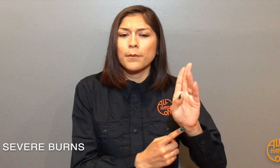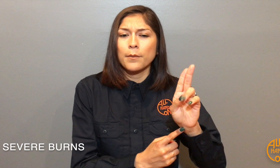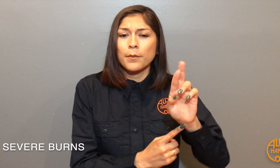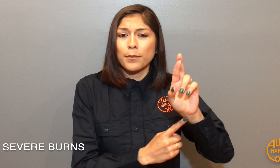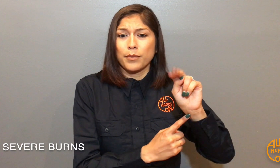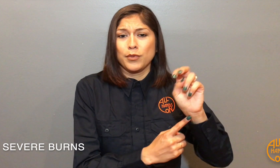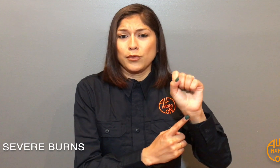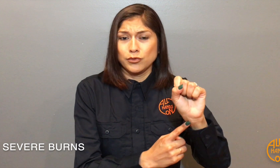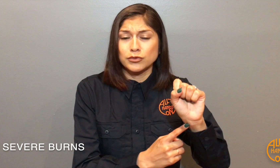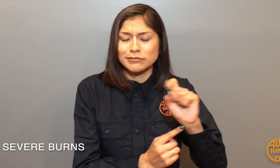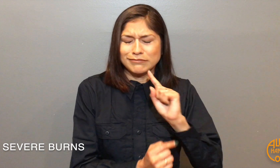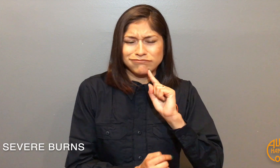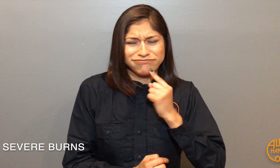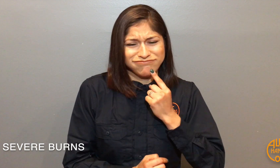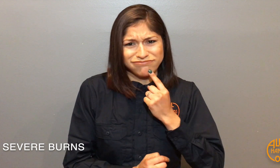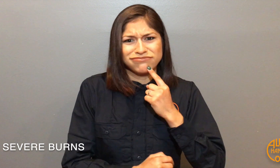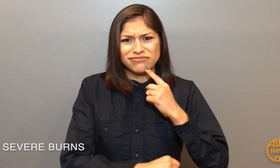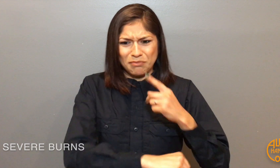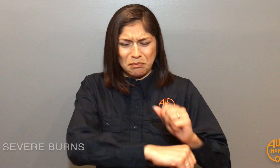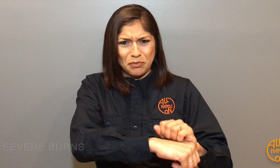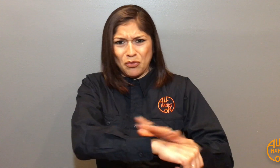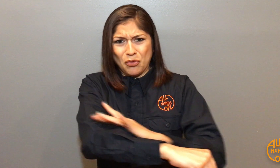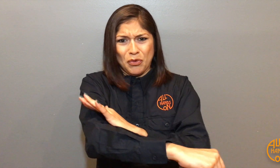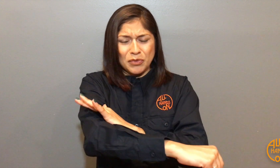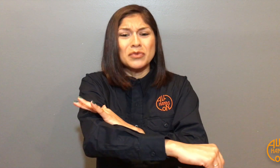a severe burn